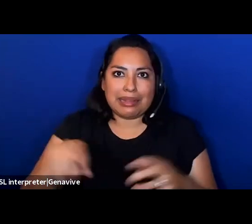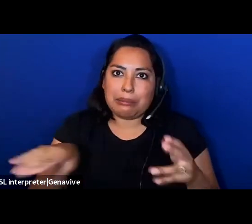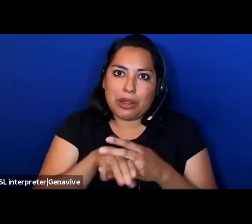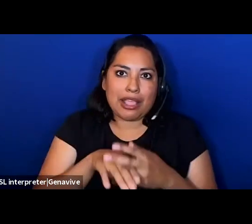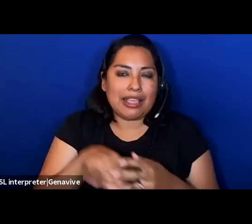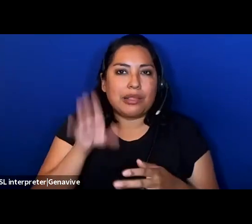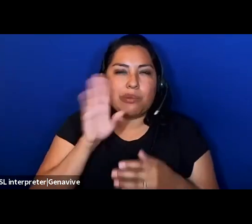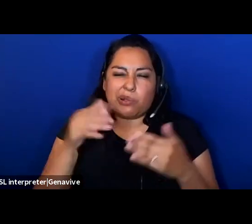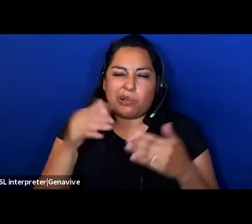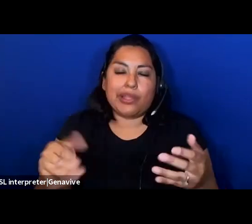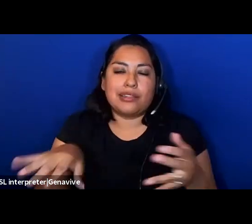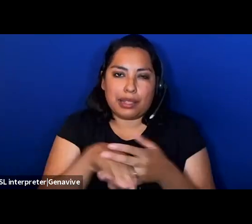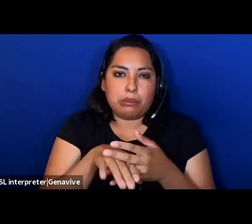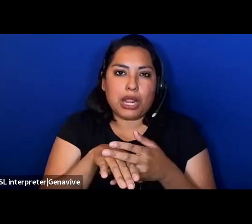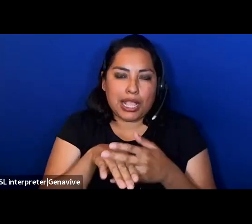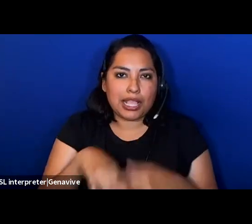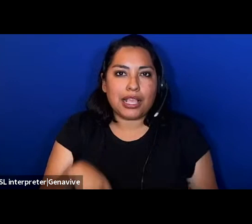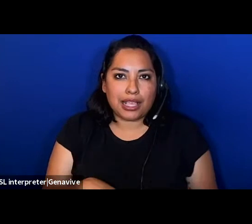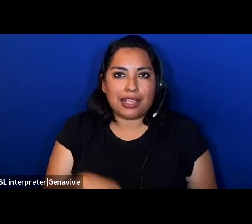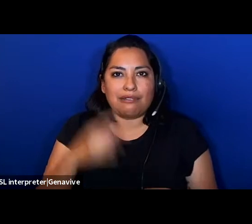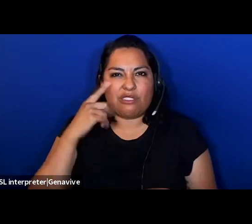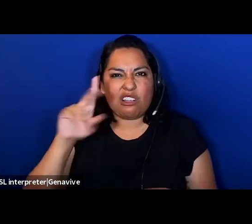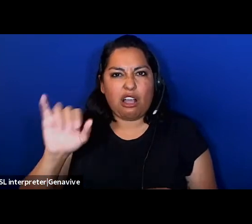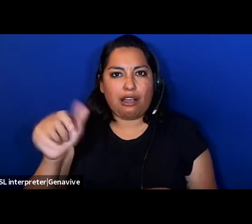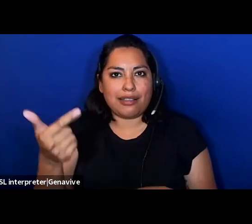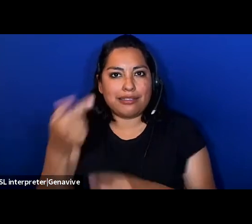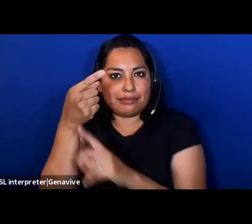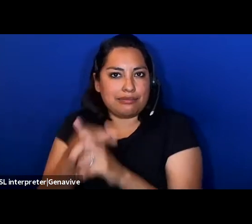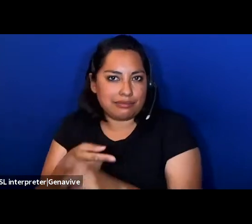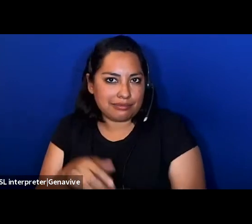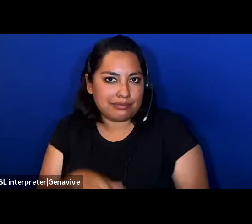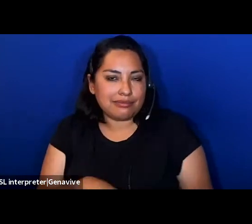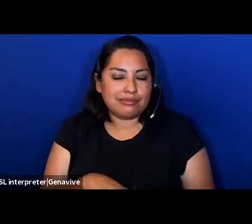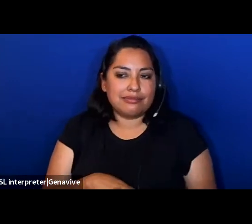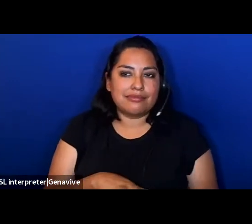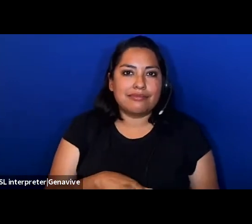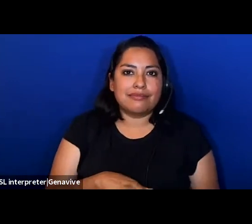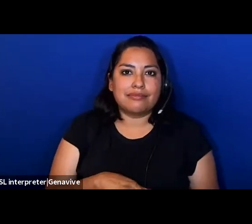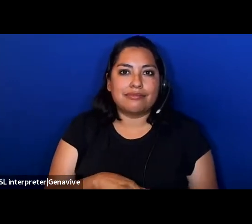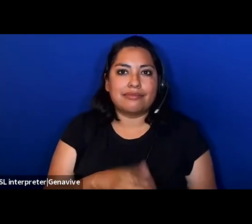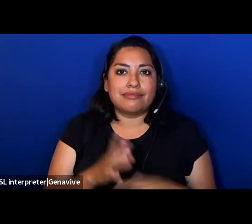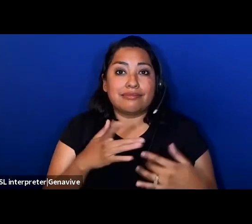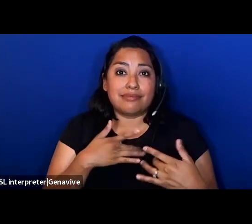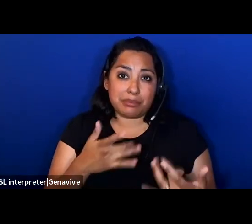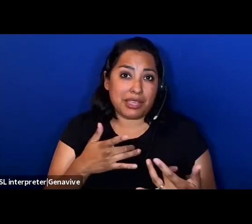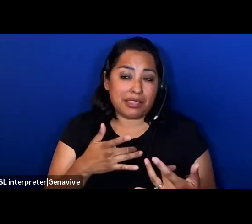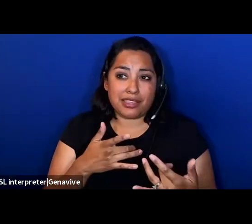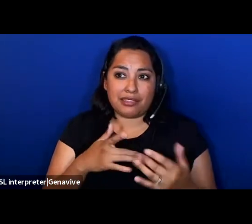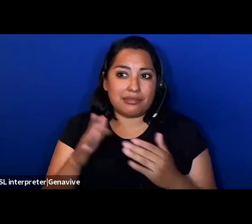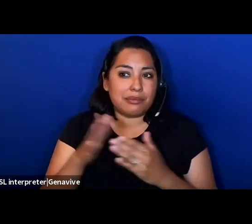bit of a break there in August. These were the most requested topics for the show so, hopefully,